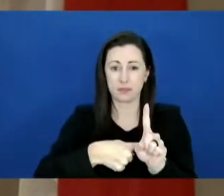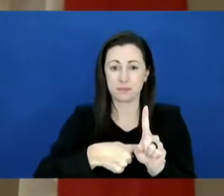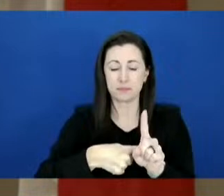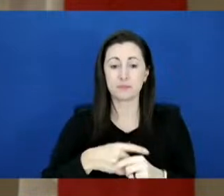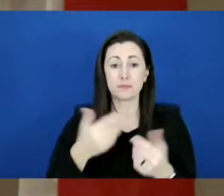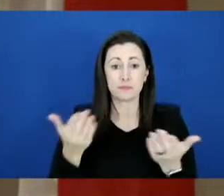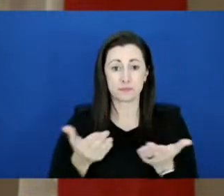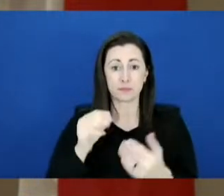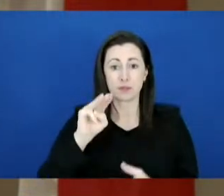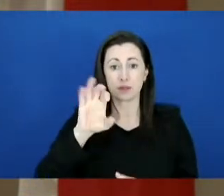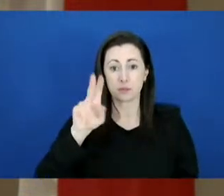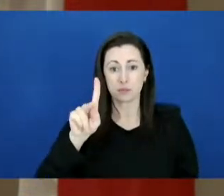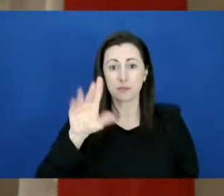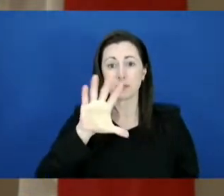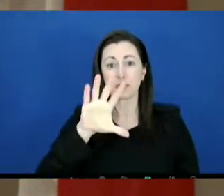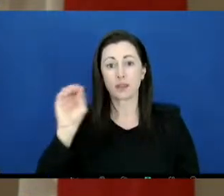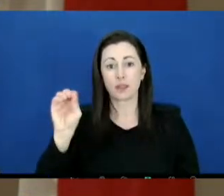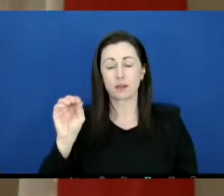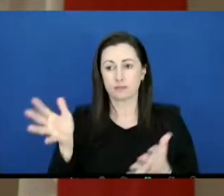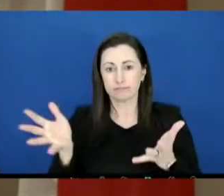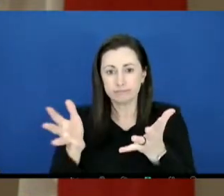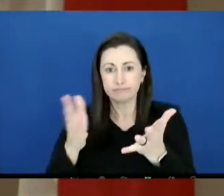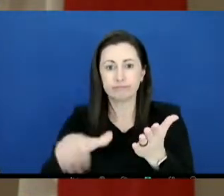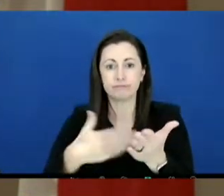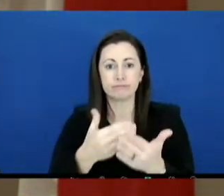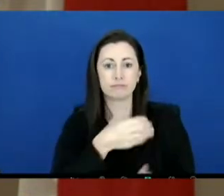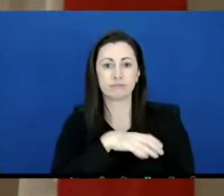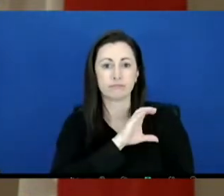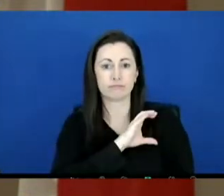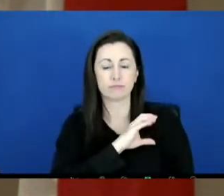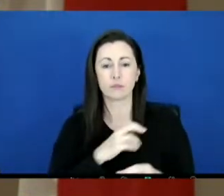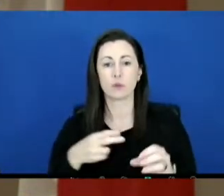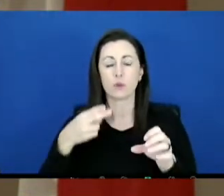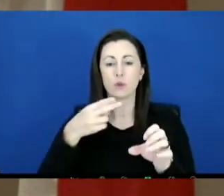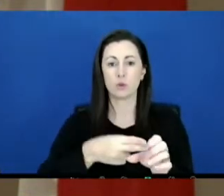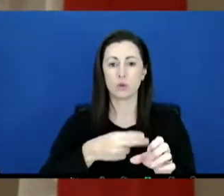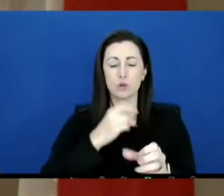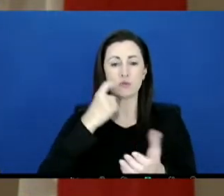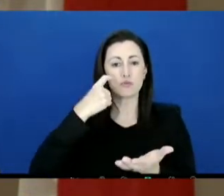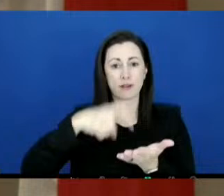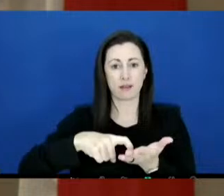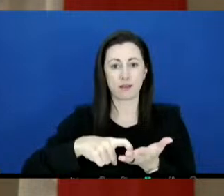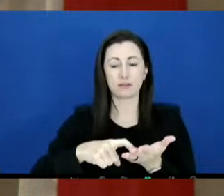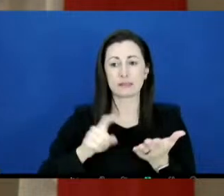2025 AS MENTAL HEALTH AWARENESS